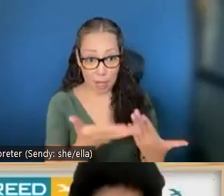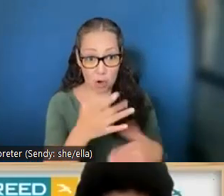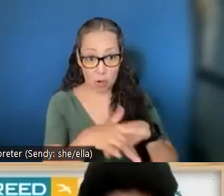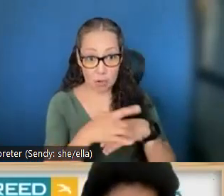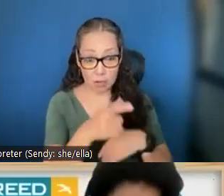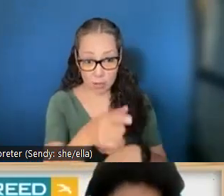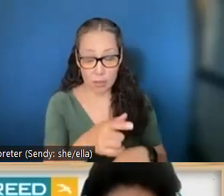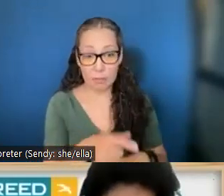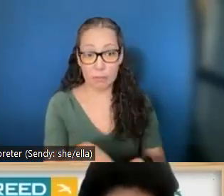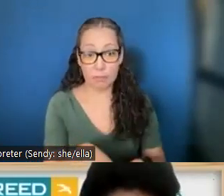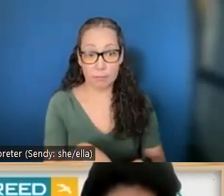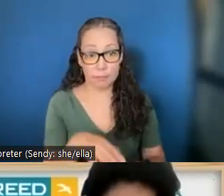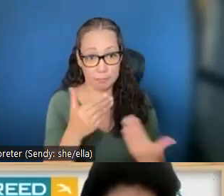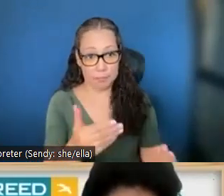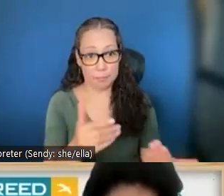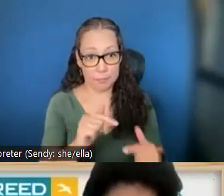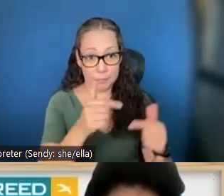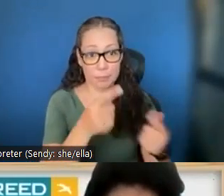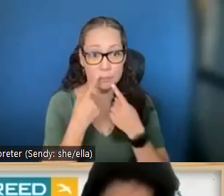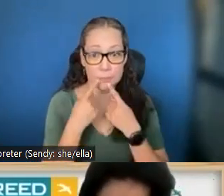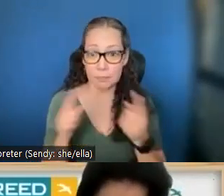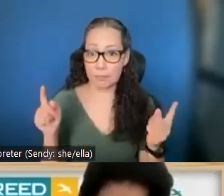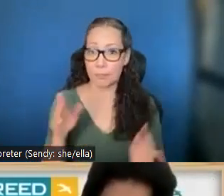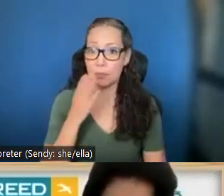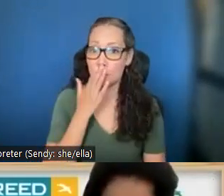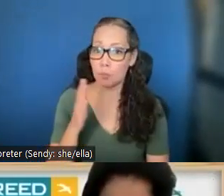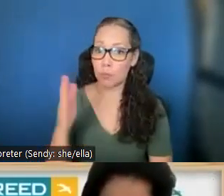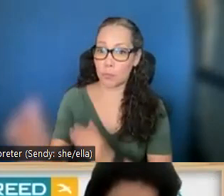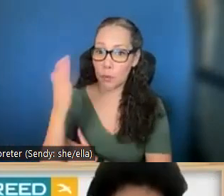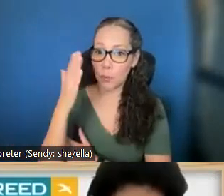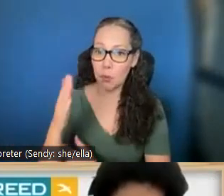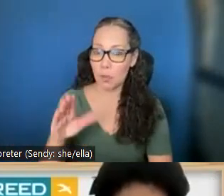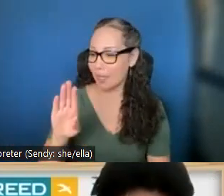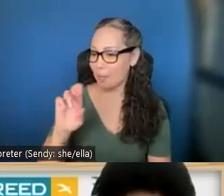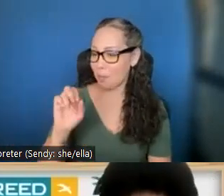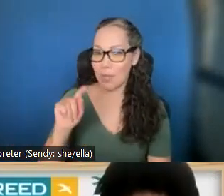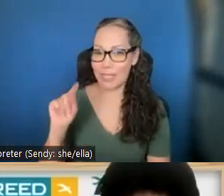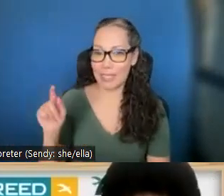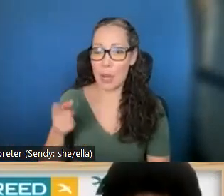you make that announcement sure good morning everyone sorry I was a minute late had trouble